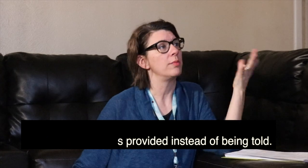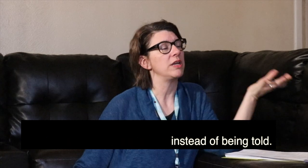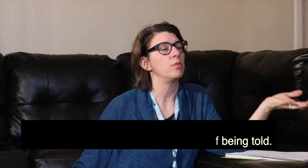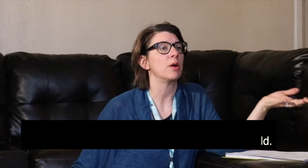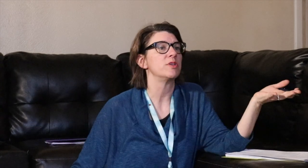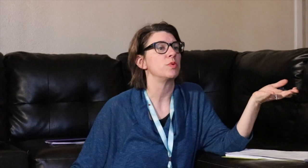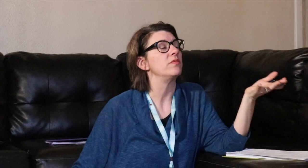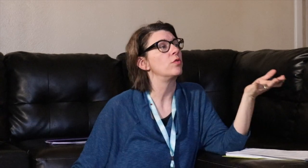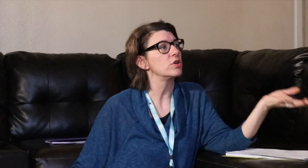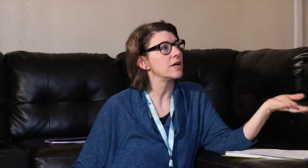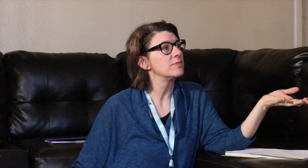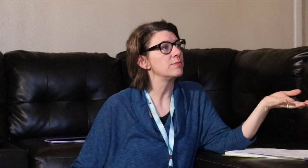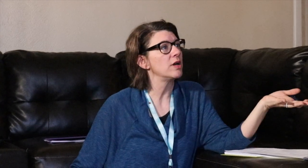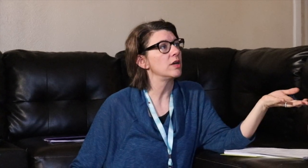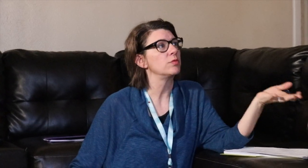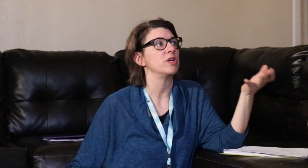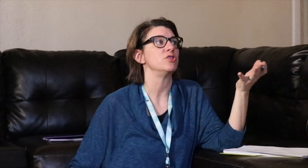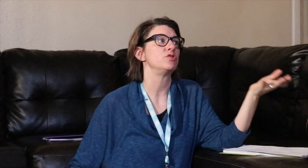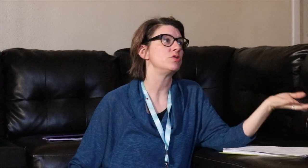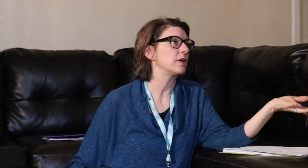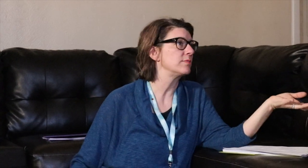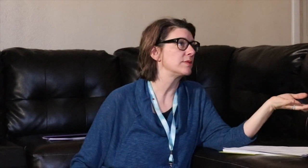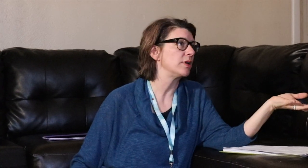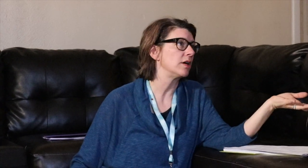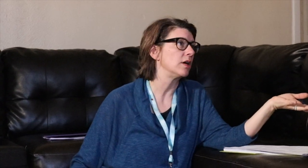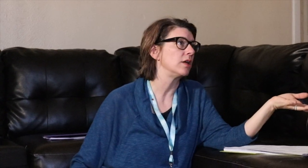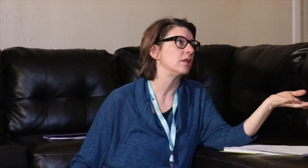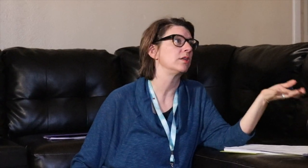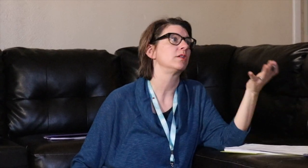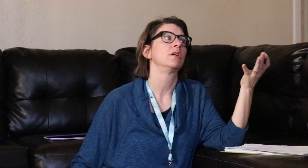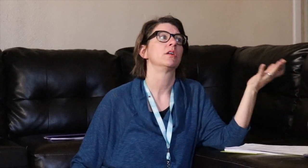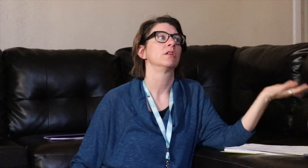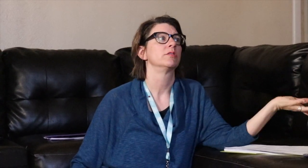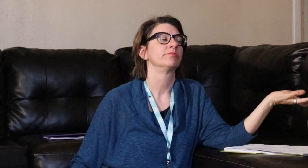I could come anywhere between four times a month. I can do two times a month.